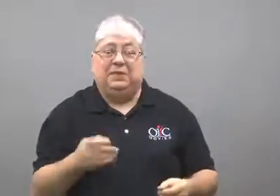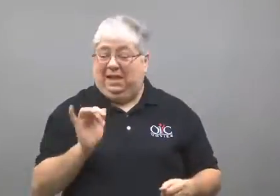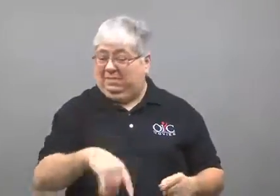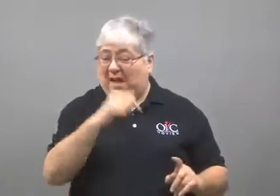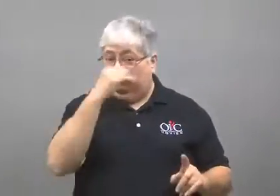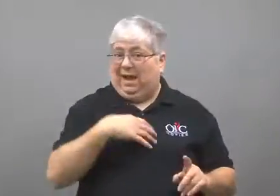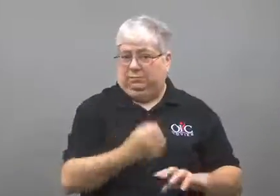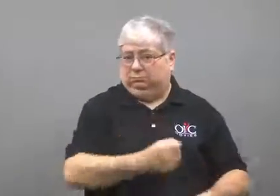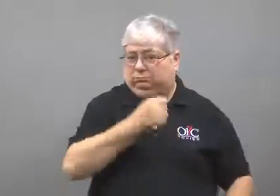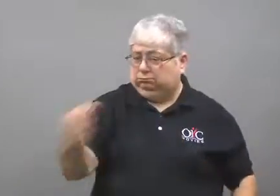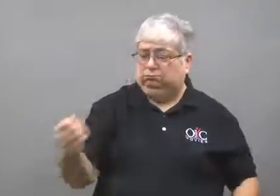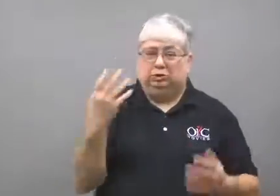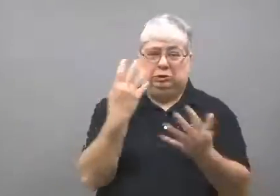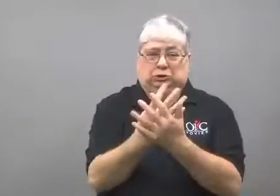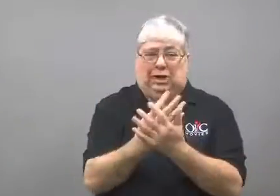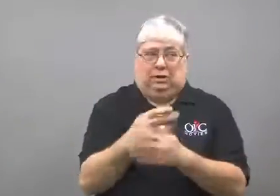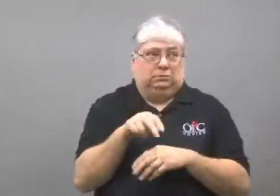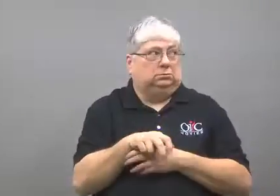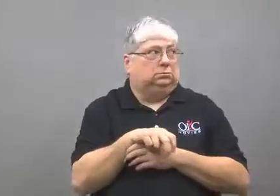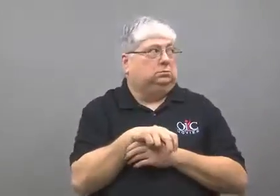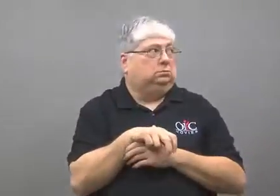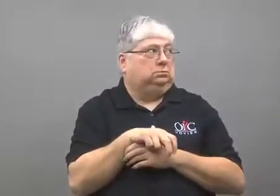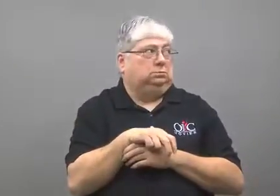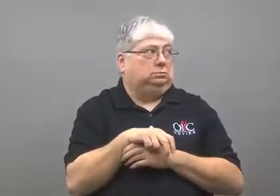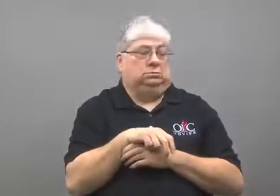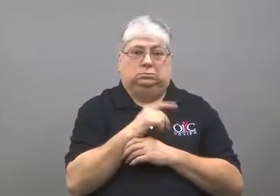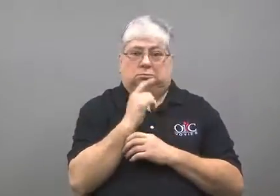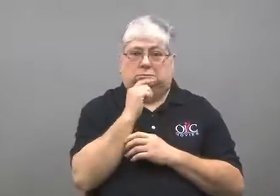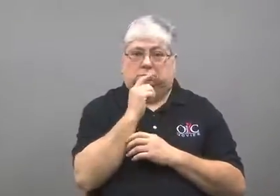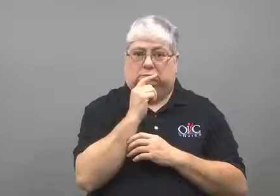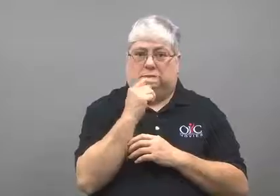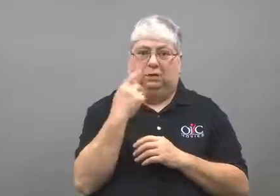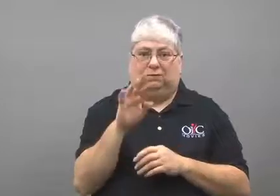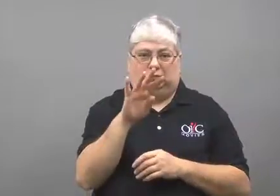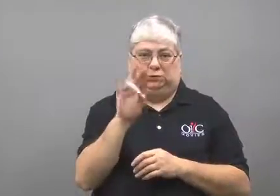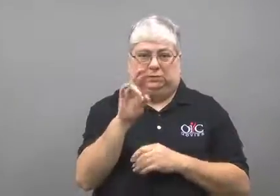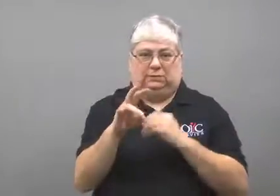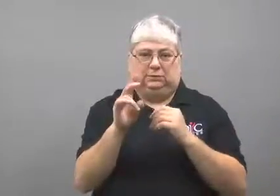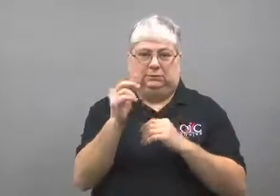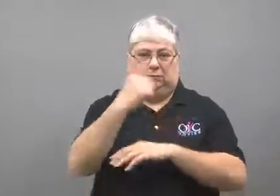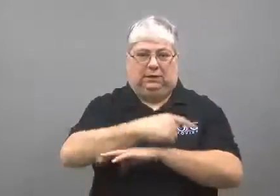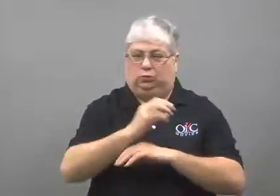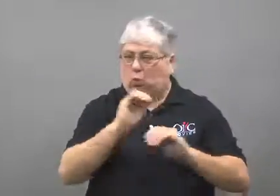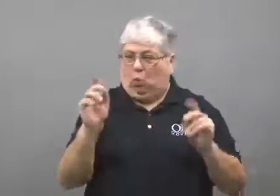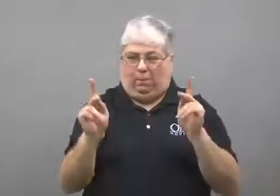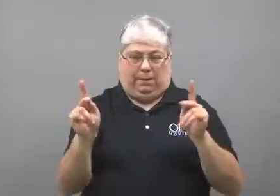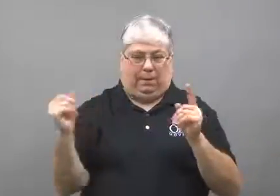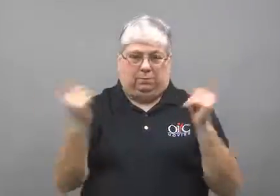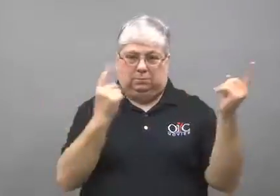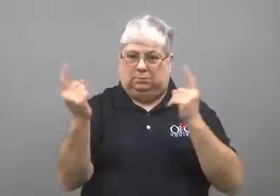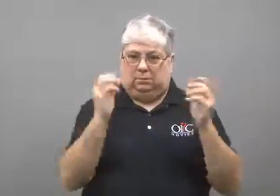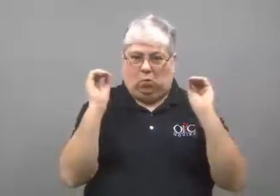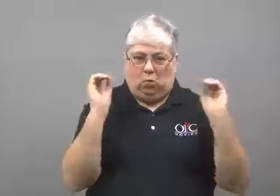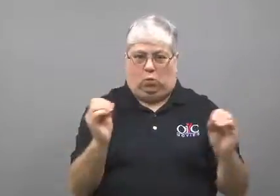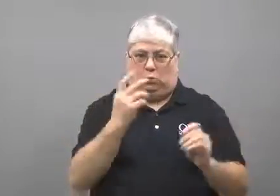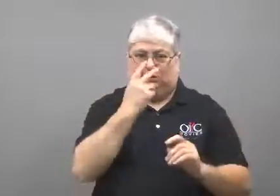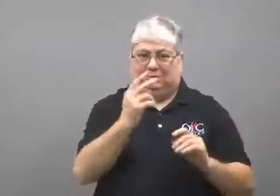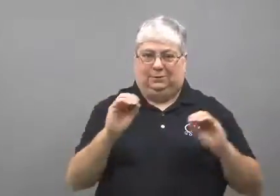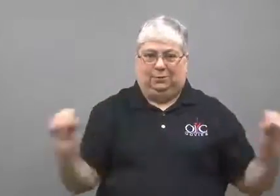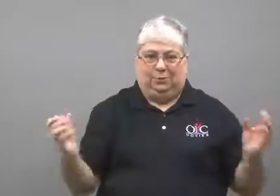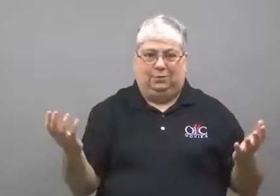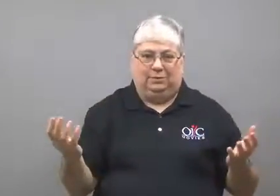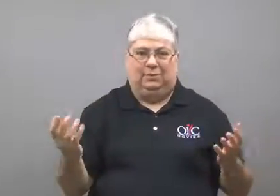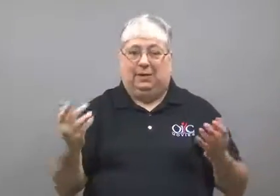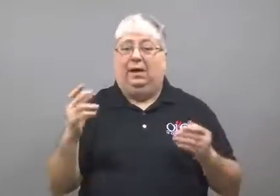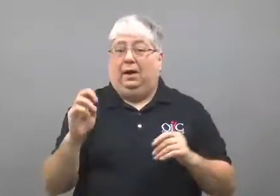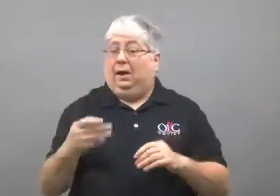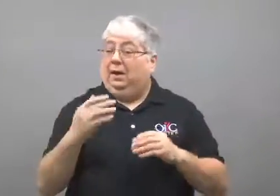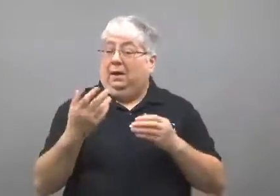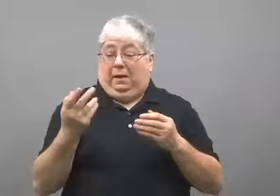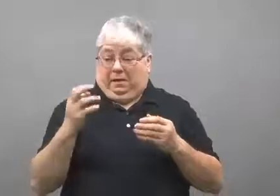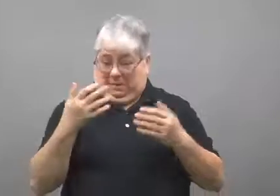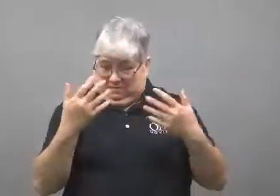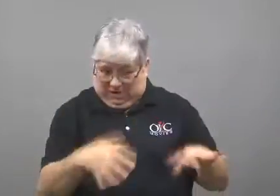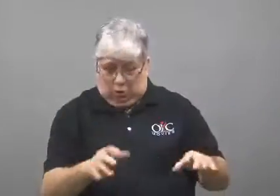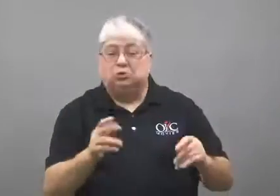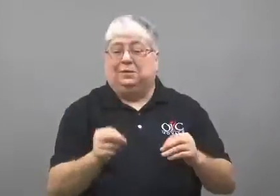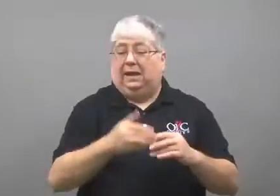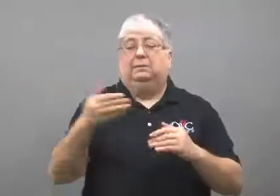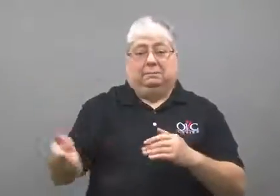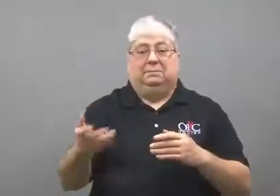This man was put in solitary confinement for 47 days.